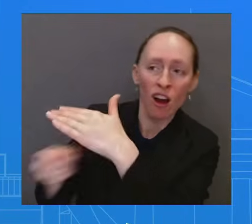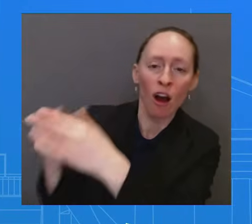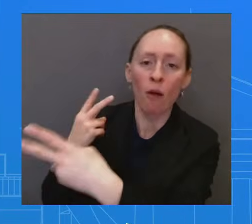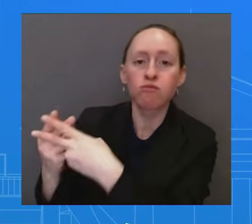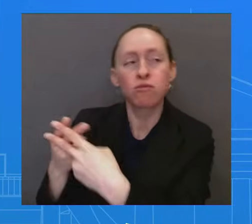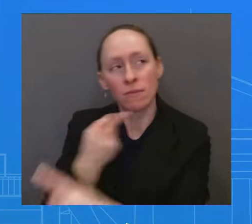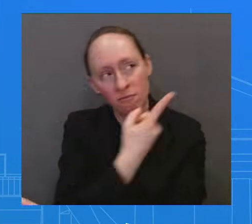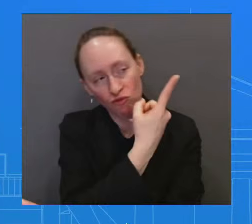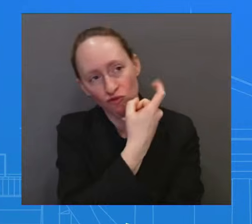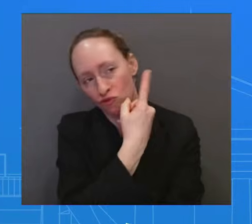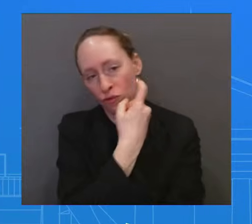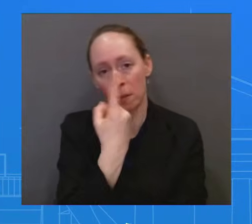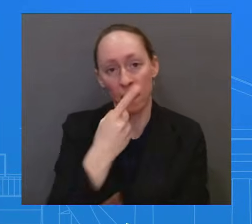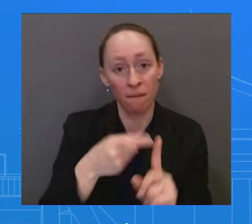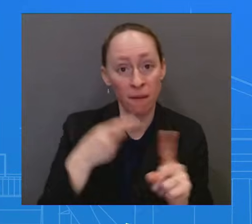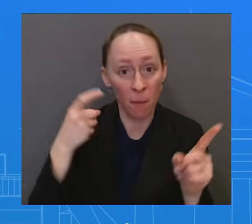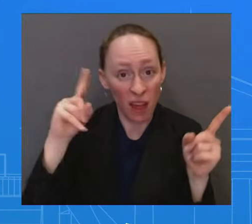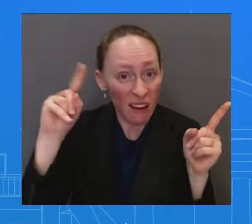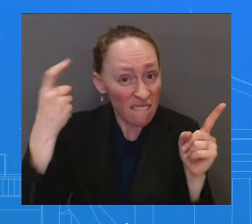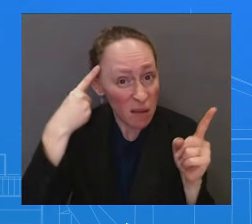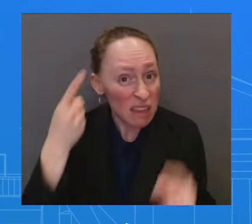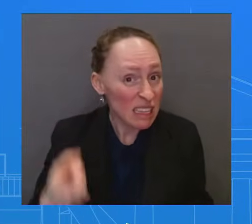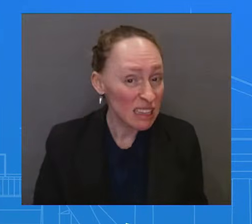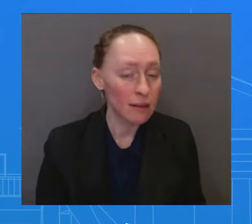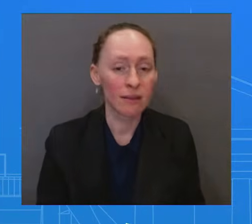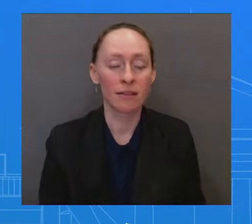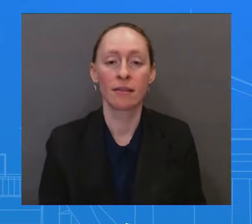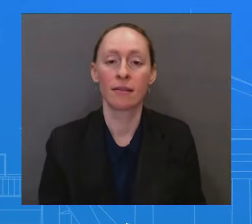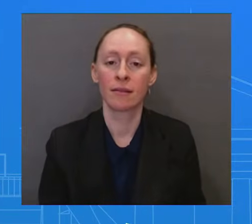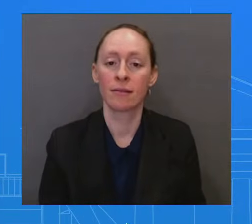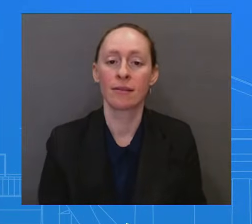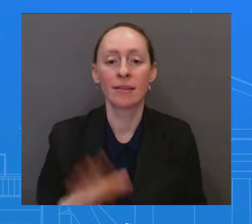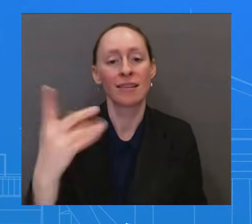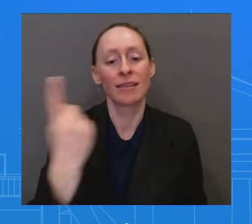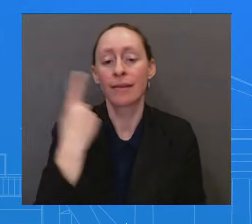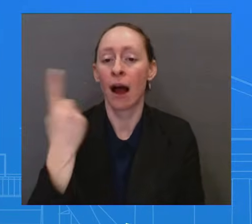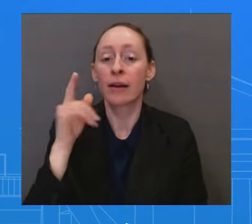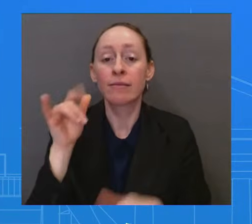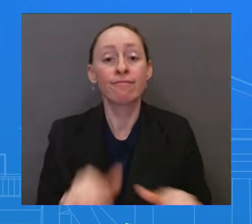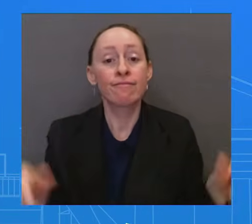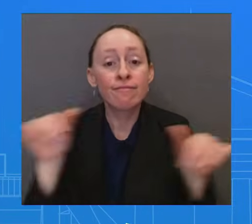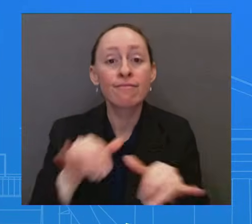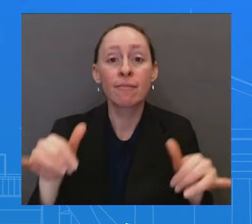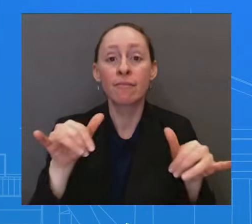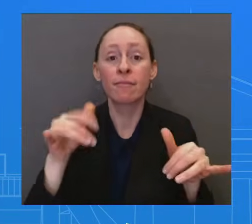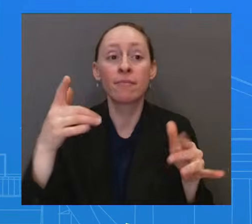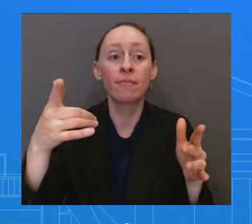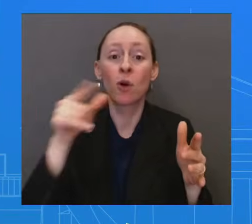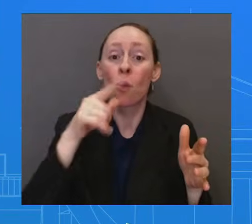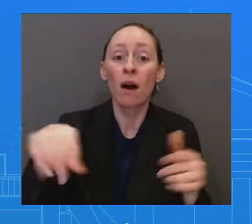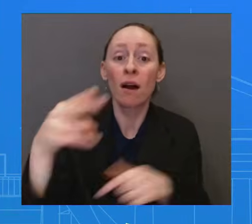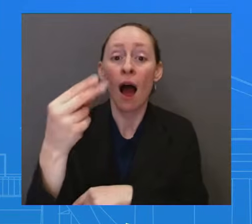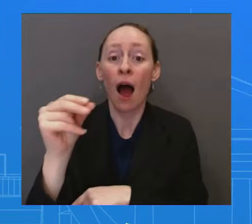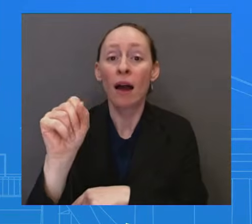I would say a couple of things: Number one, we -- we don't advise Americans to travel to Venezuela. And Venezuela is one of those countries